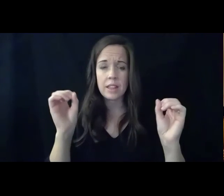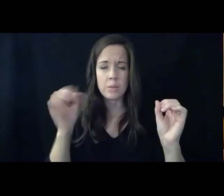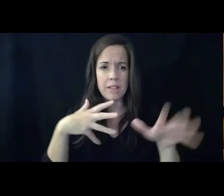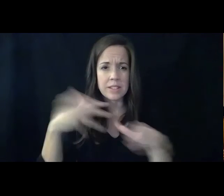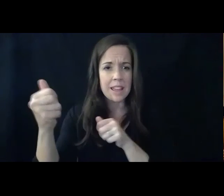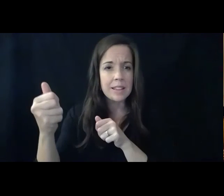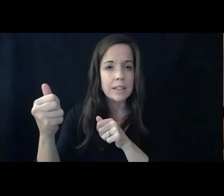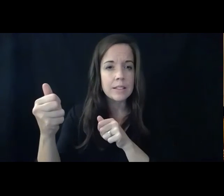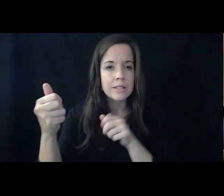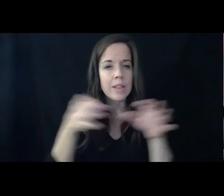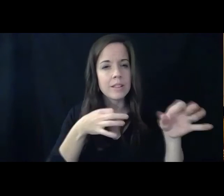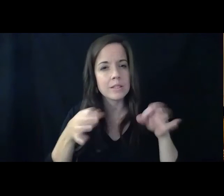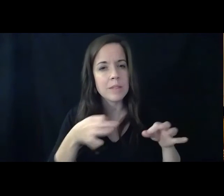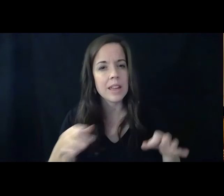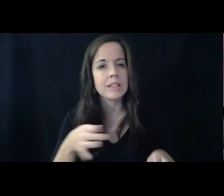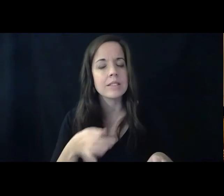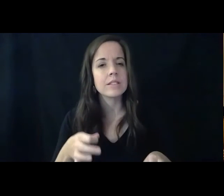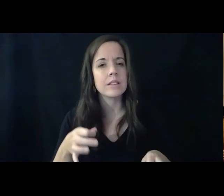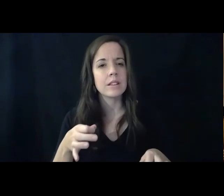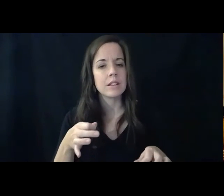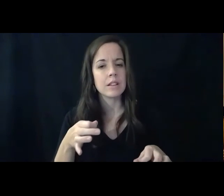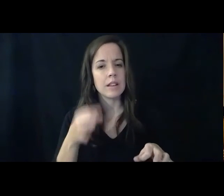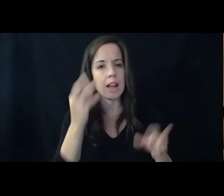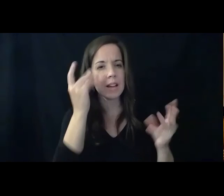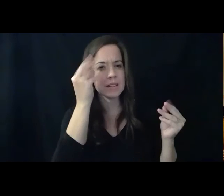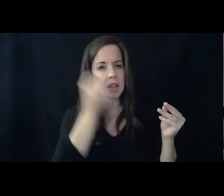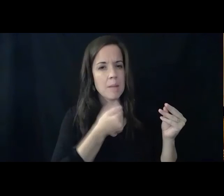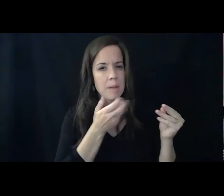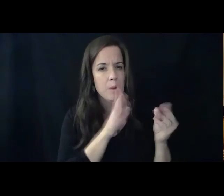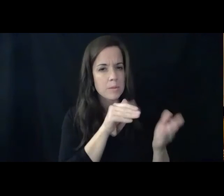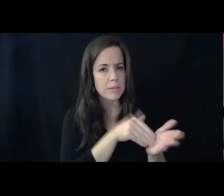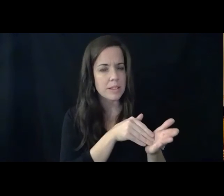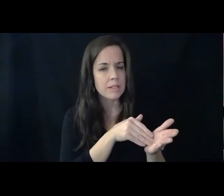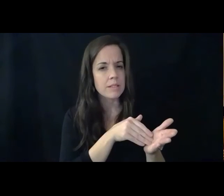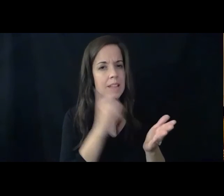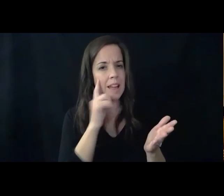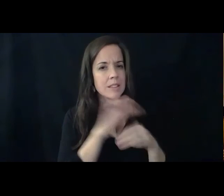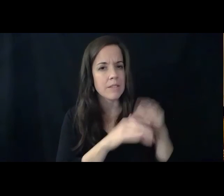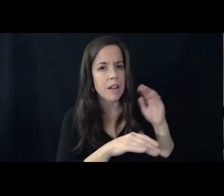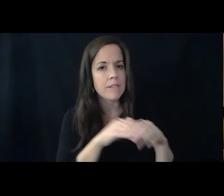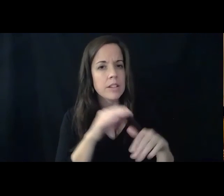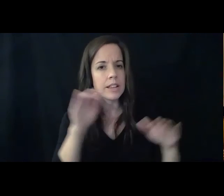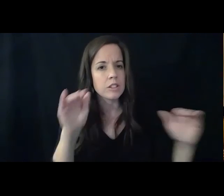explains I cup my palms around my center—as if comforting a child, or covering her ears.